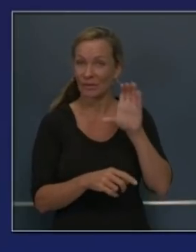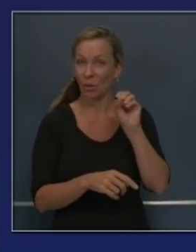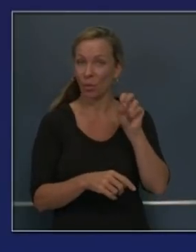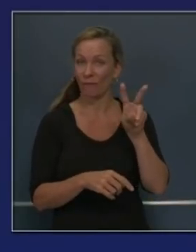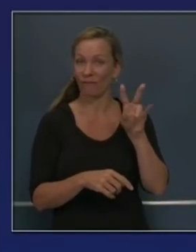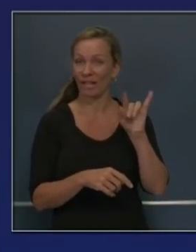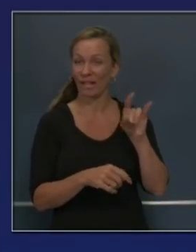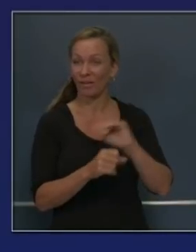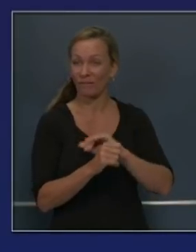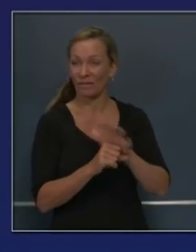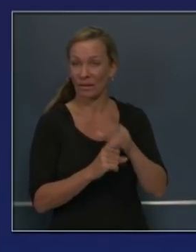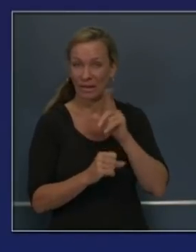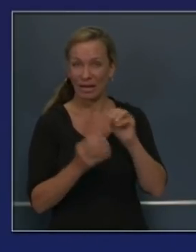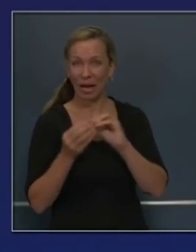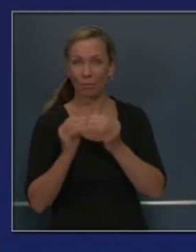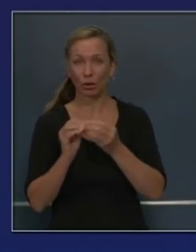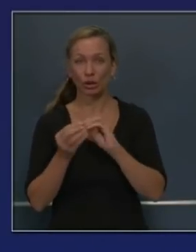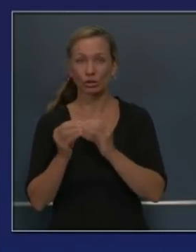THE PANDEMIC ITSELF AND THE